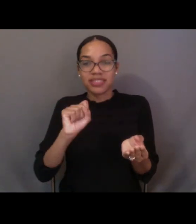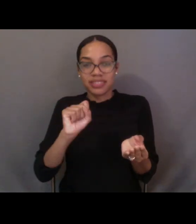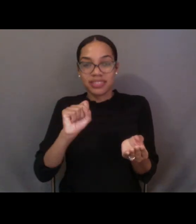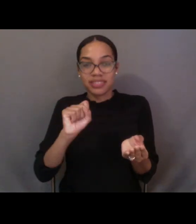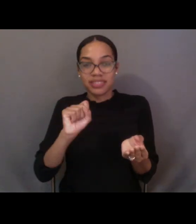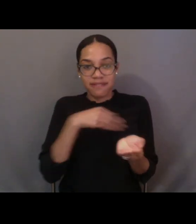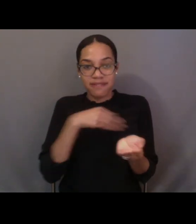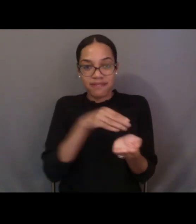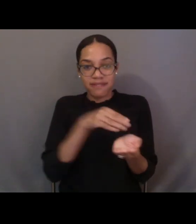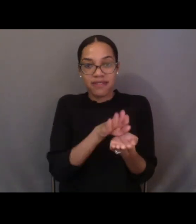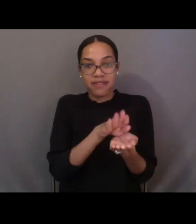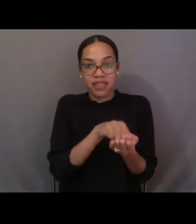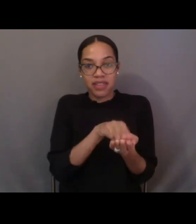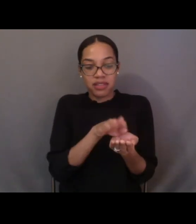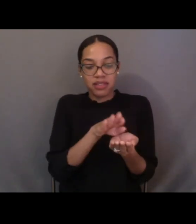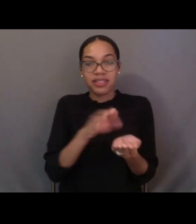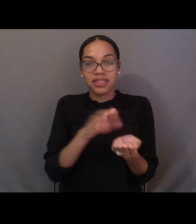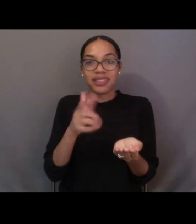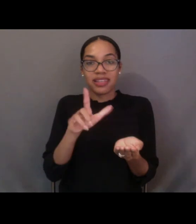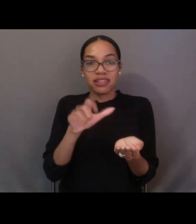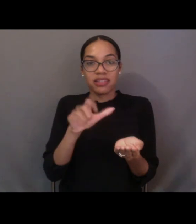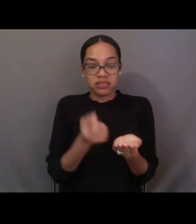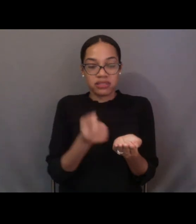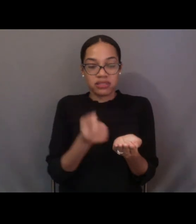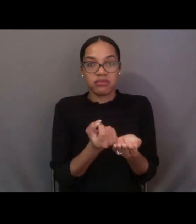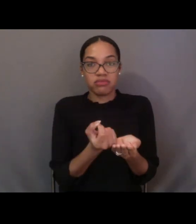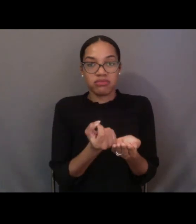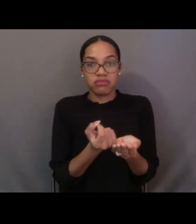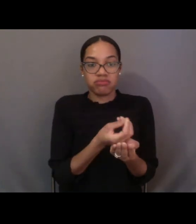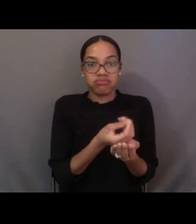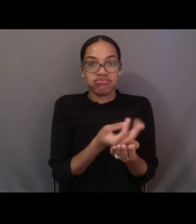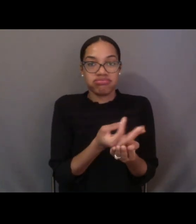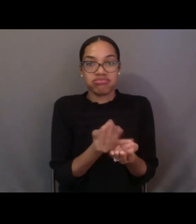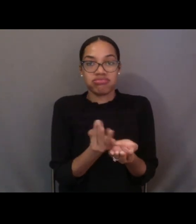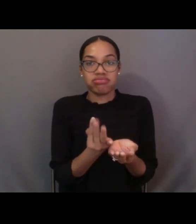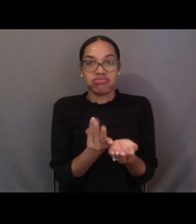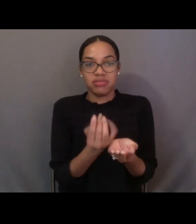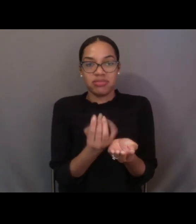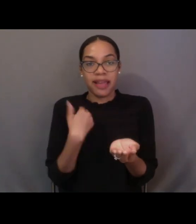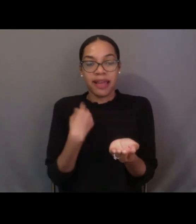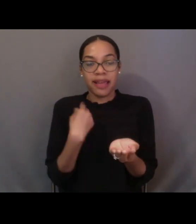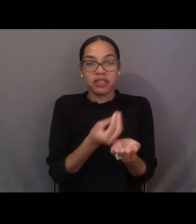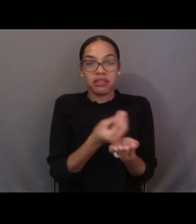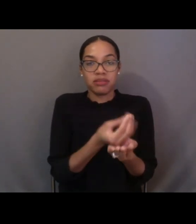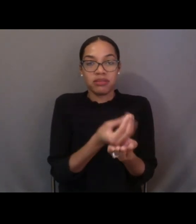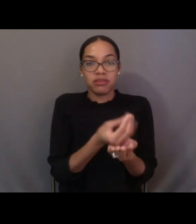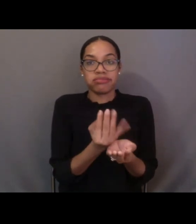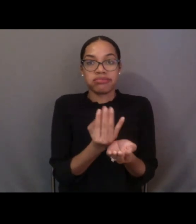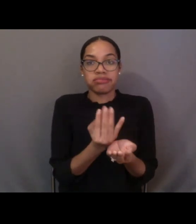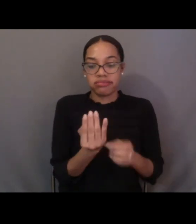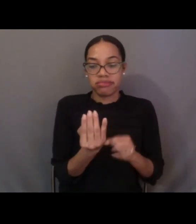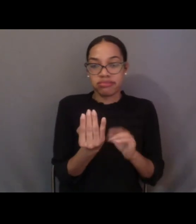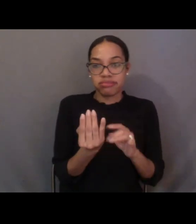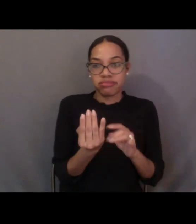their gills and that little hair draw the particles out and they have them in their stomach, and then they pumped the rest of the water out.